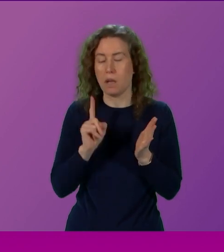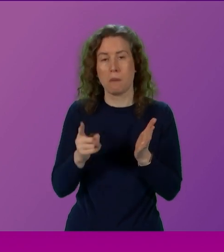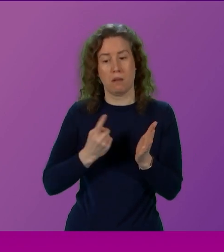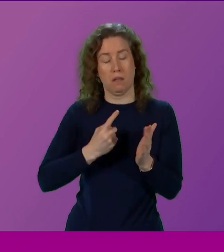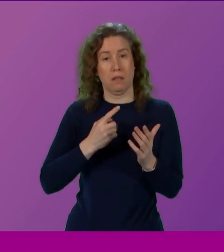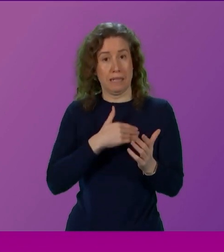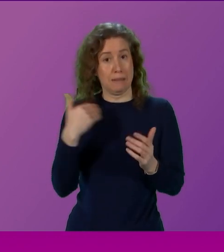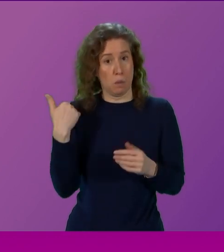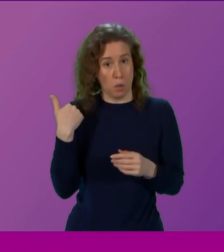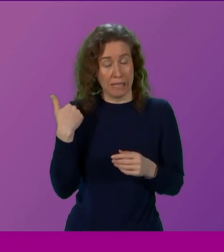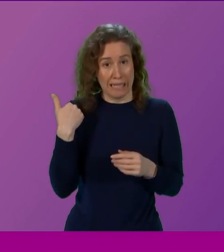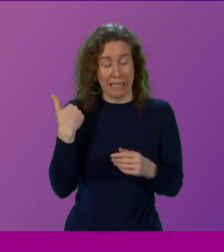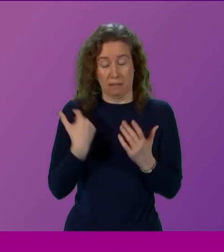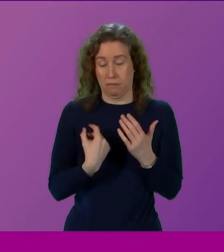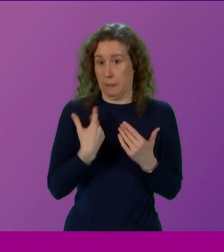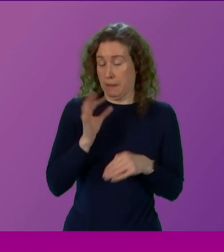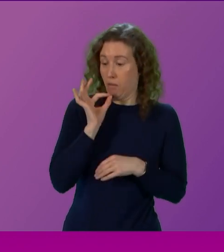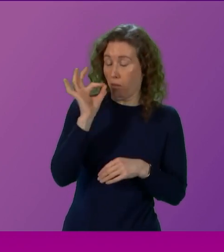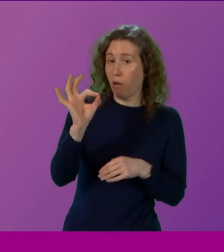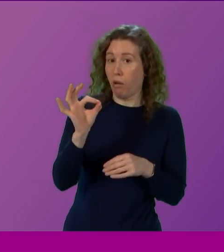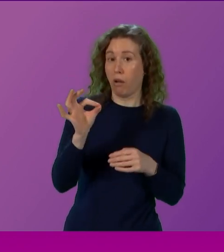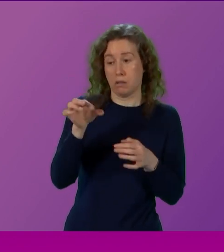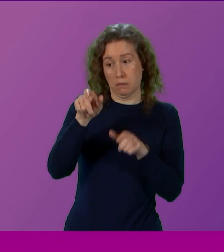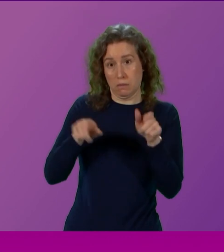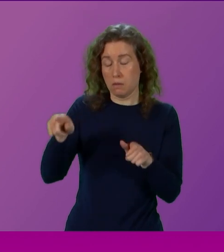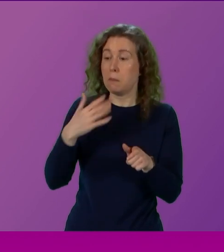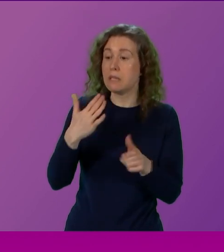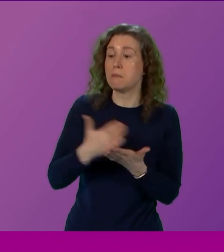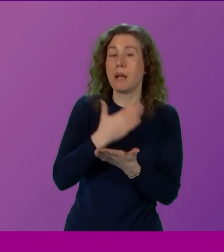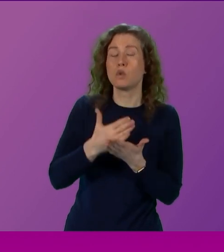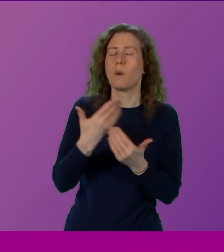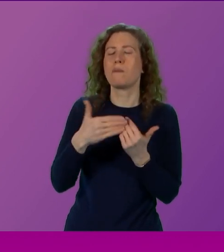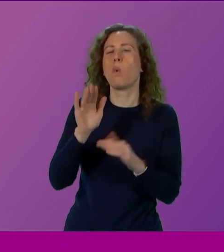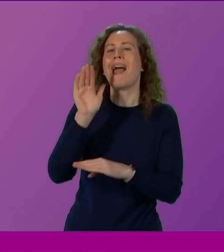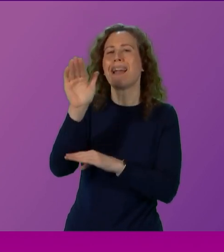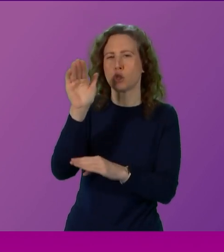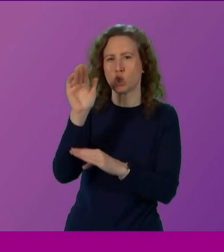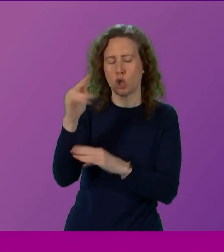this morning, I asked officials to ensure that we have more external assurance to